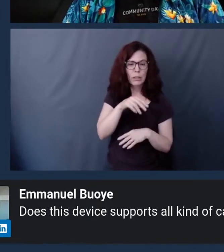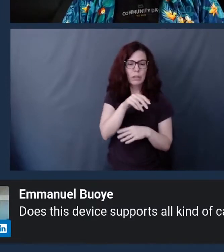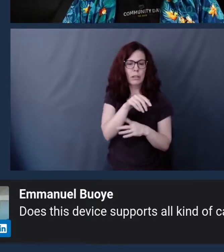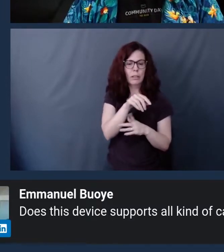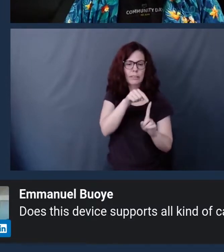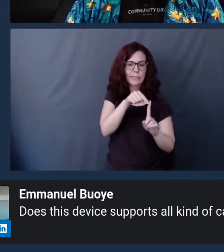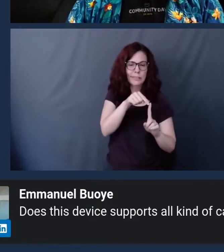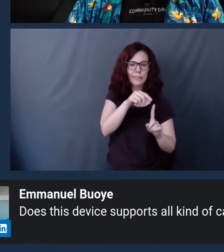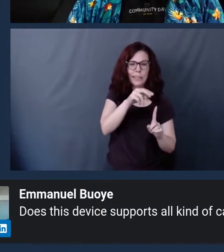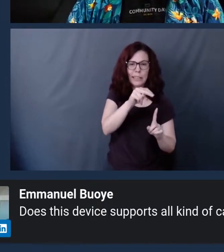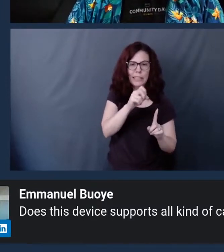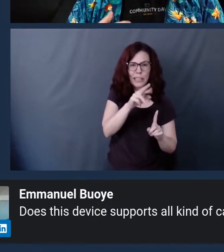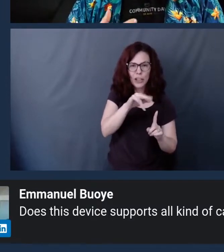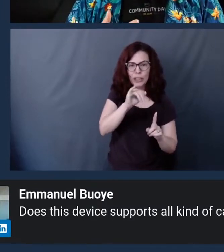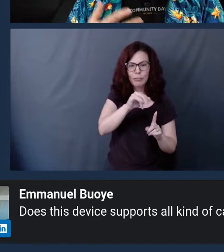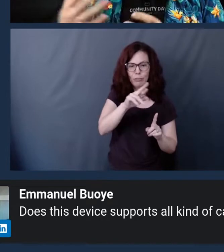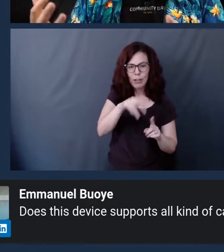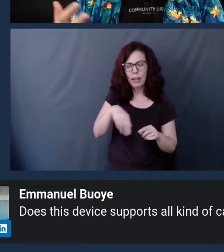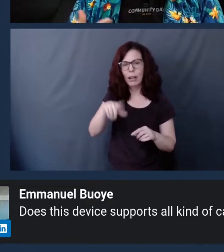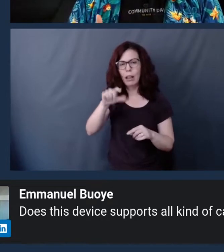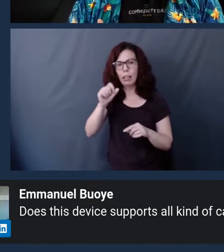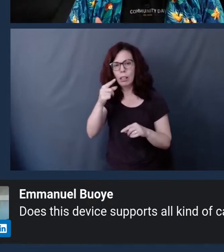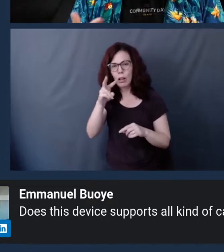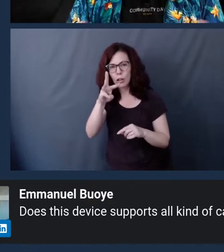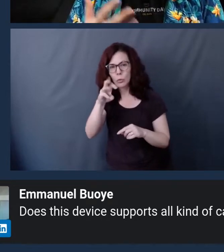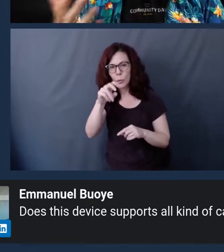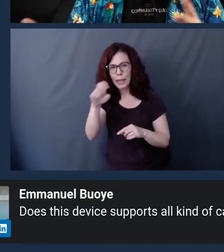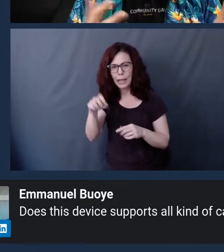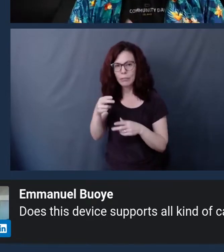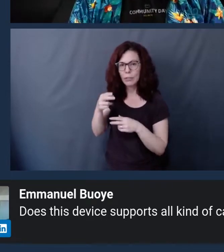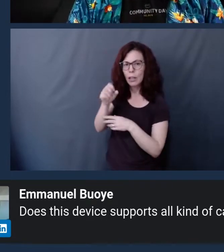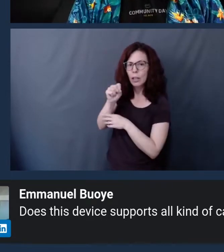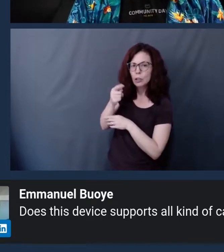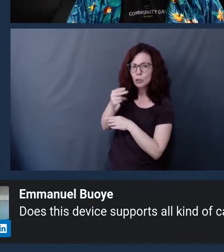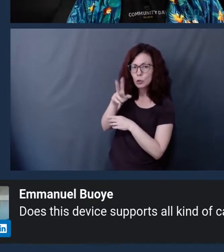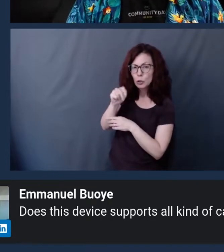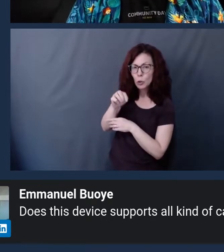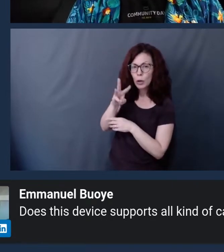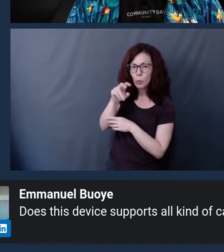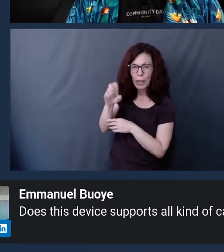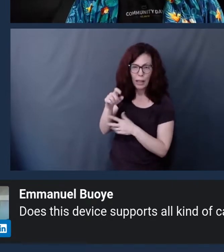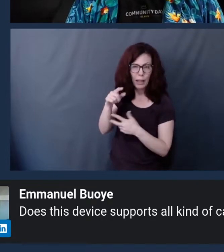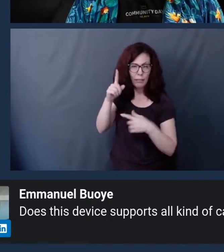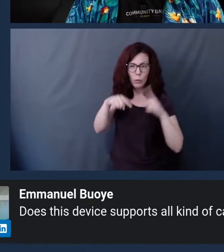so cameras that produce images that are potentially, you know, all the different kinds.